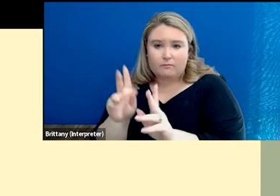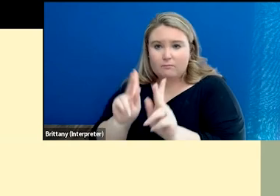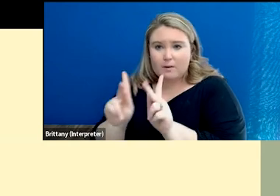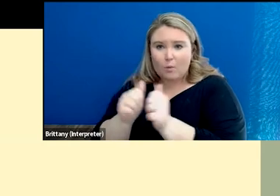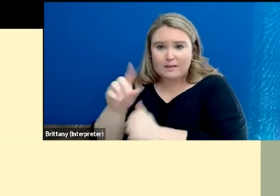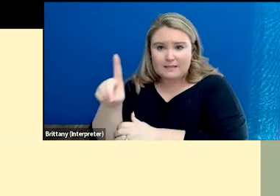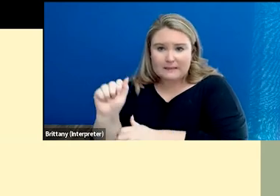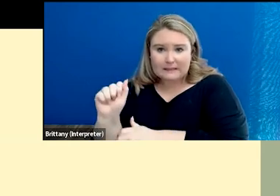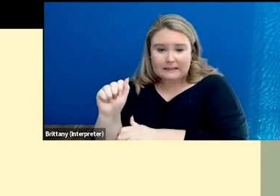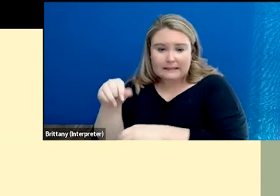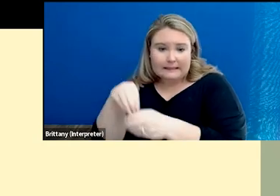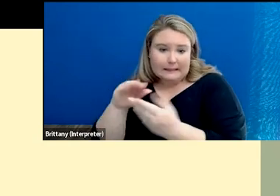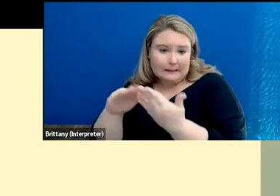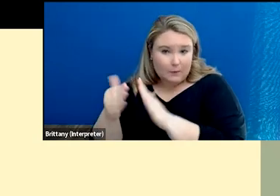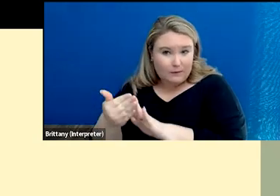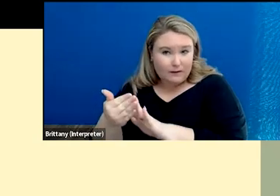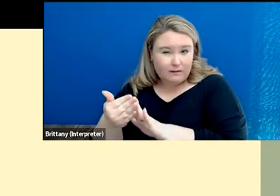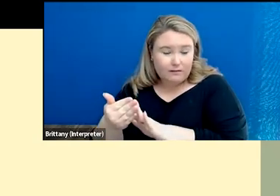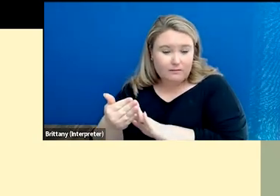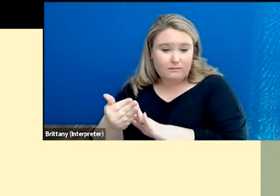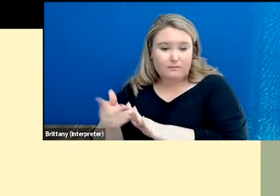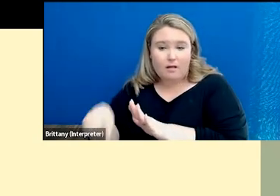so that they have this full